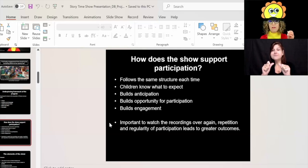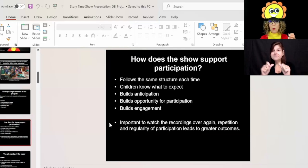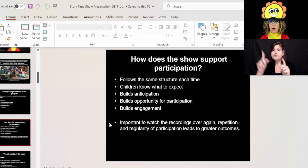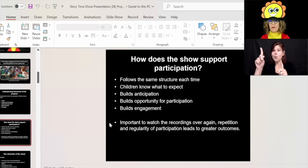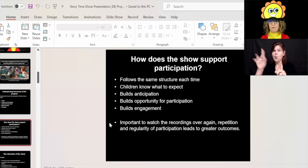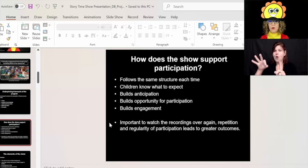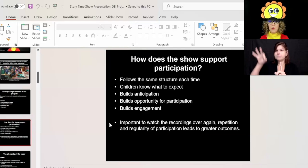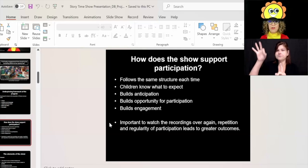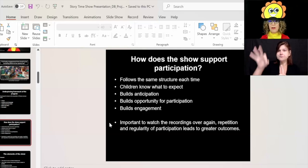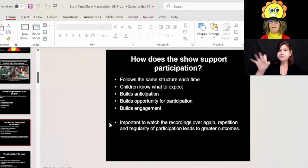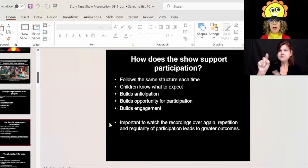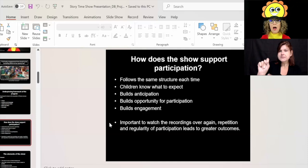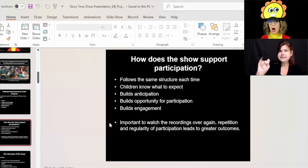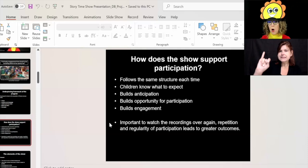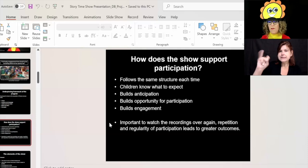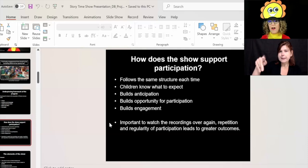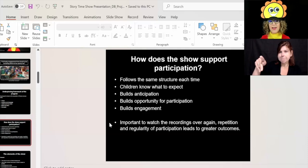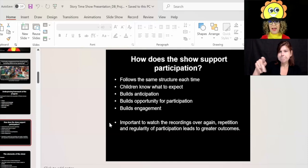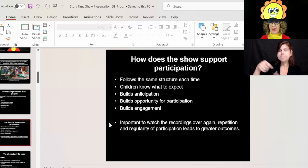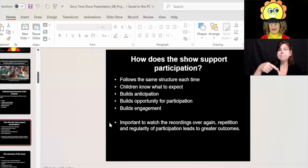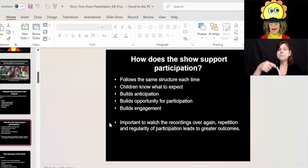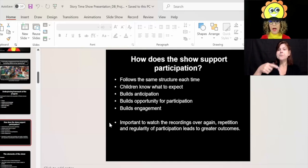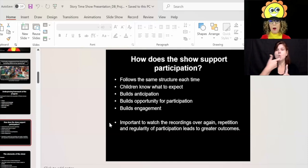is to watch the recordings over again.